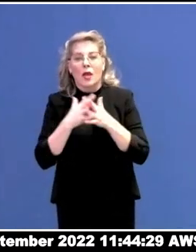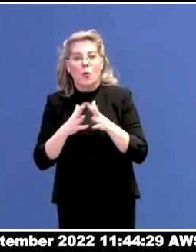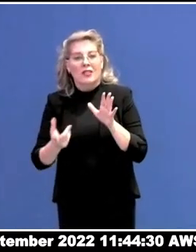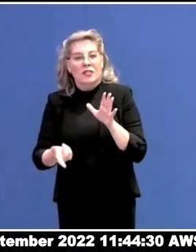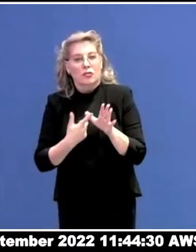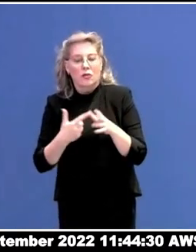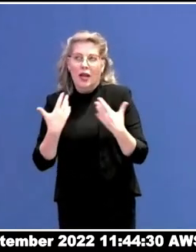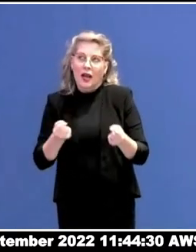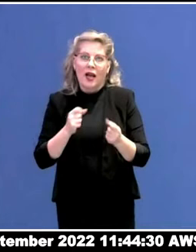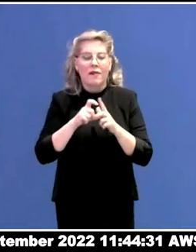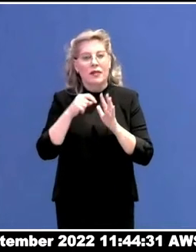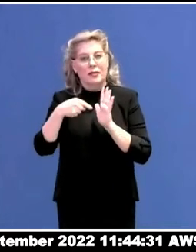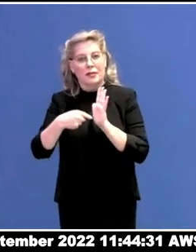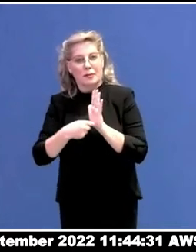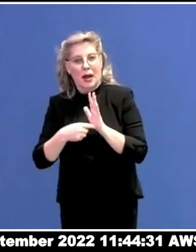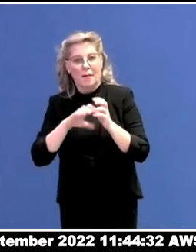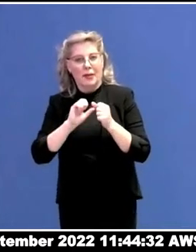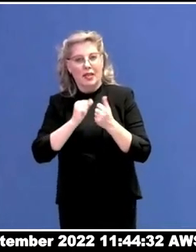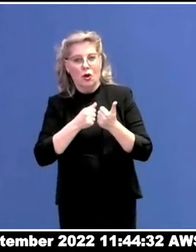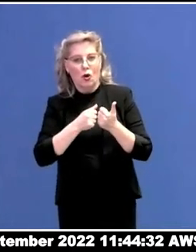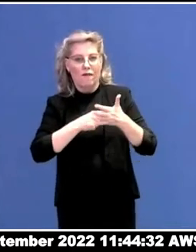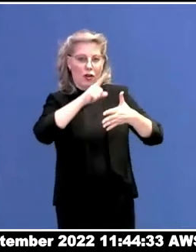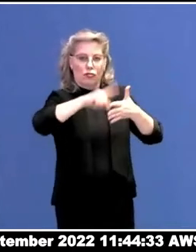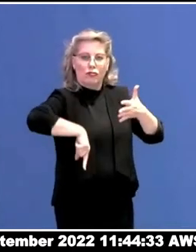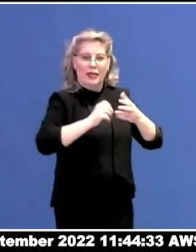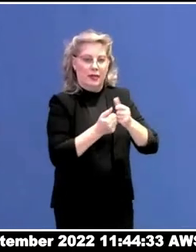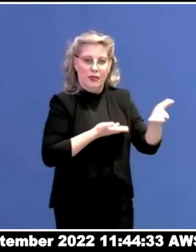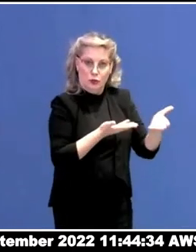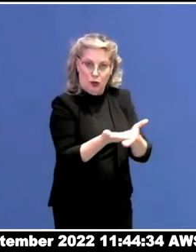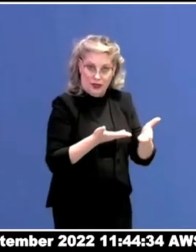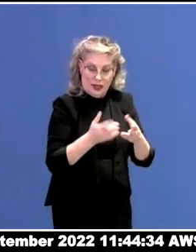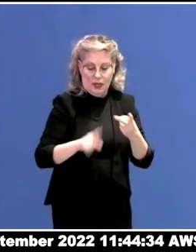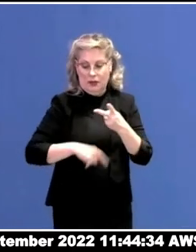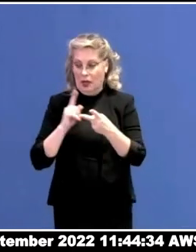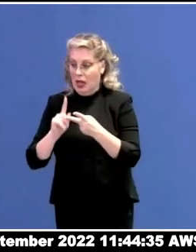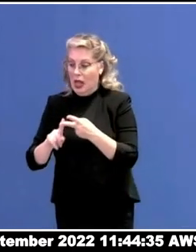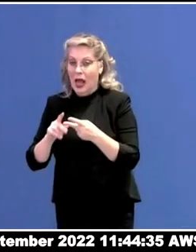And the Aboriginal Visitors Scheme was a recommendation from the Royal Commission into Aboriginal Deaths in Custody.